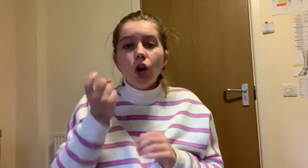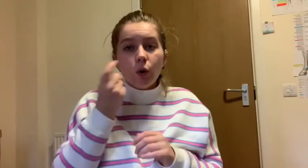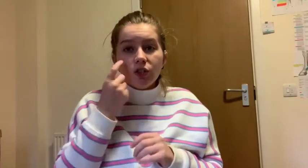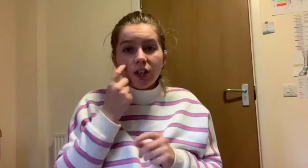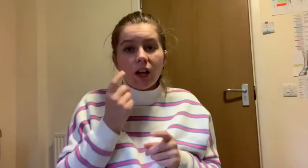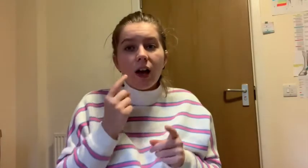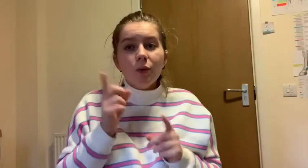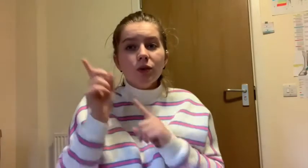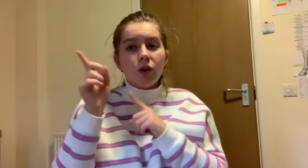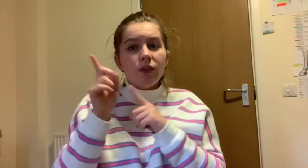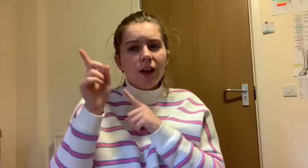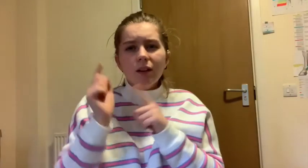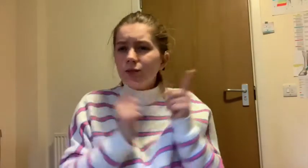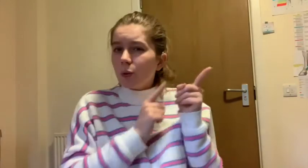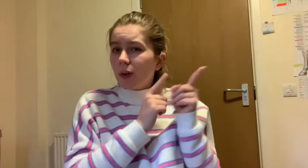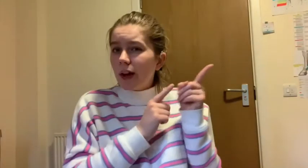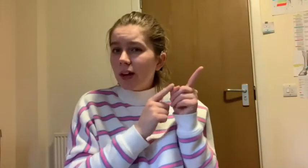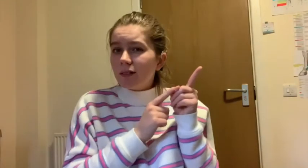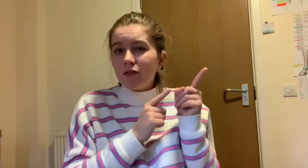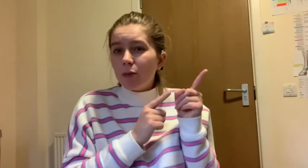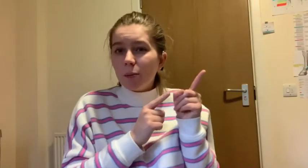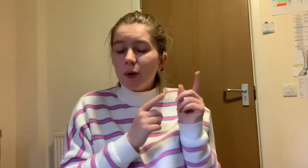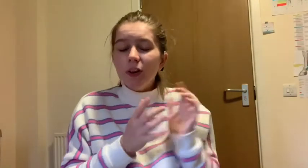Go and check it out on there... or there... I never remember.